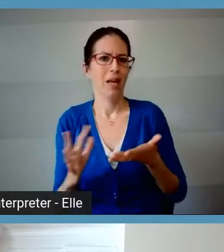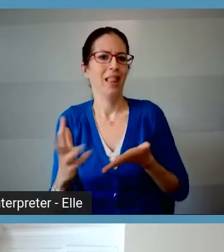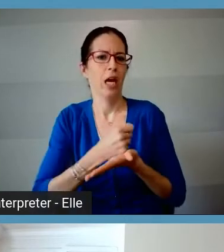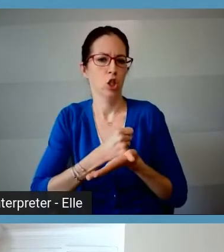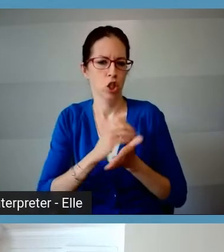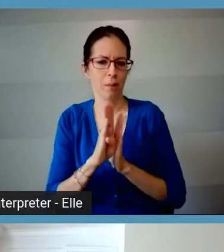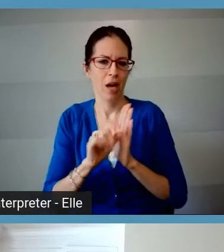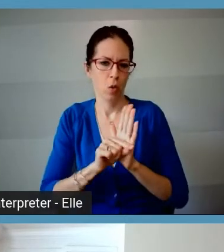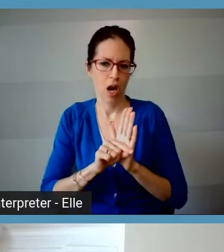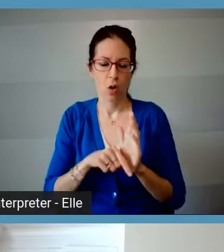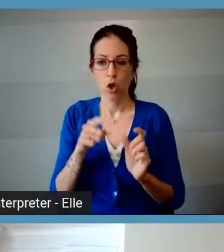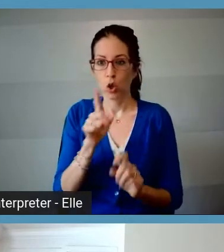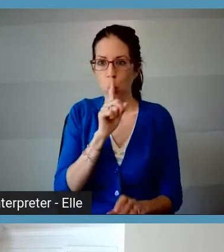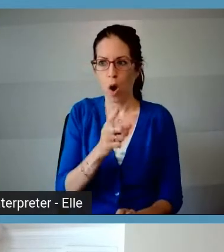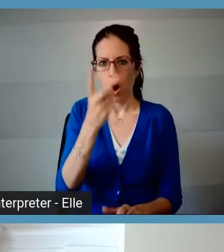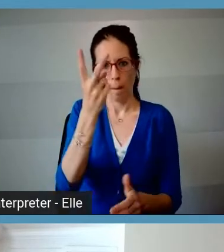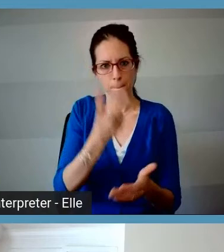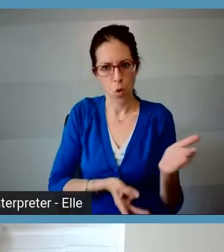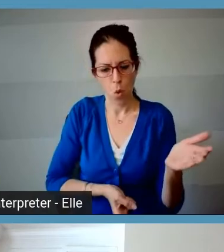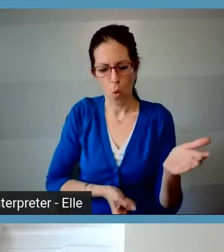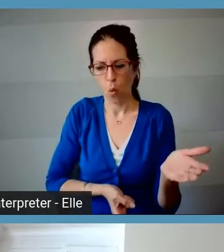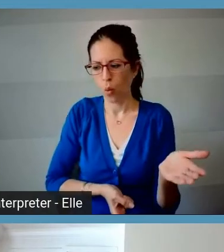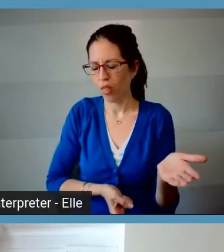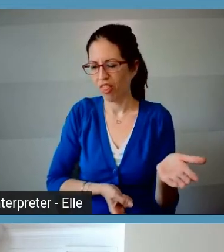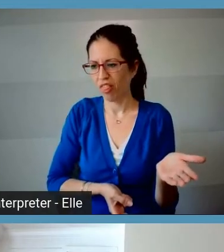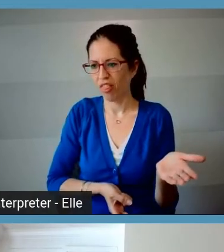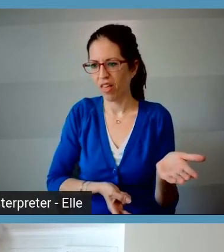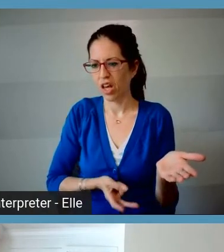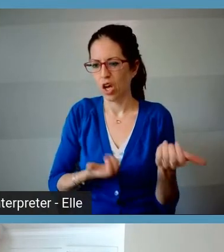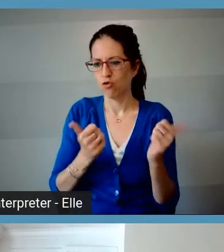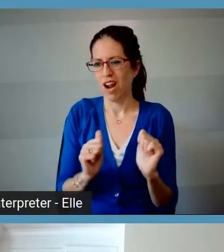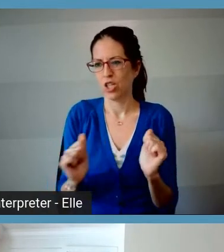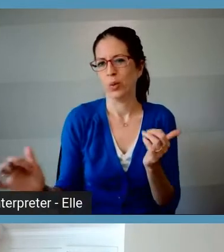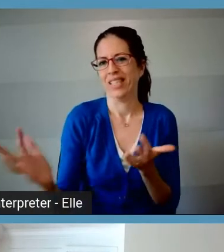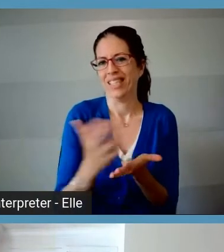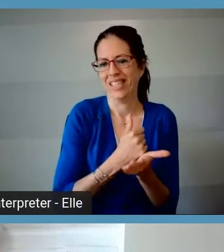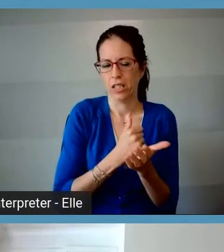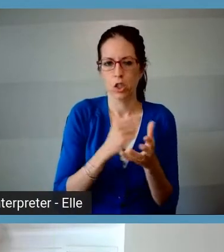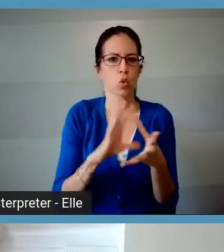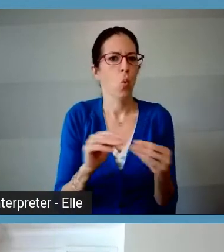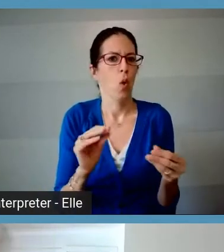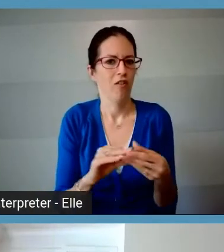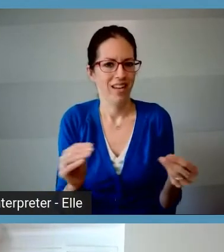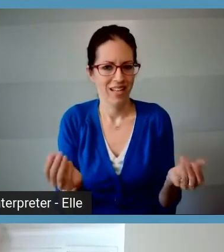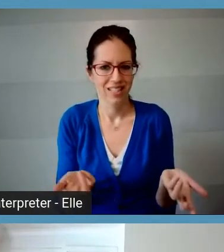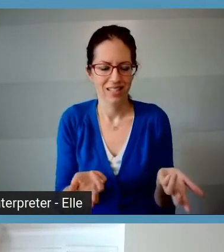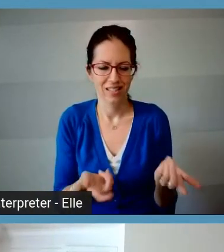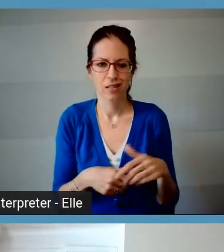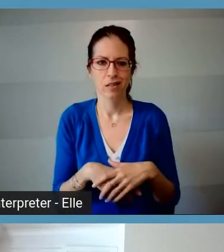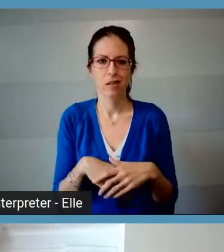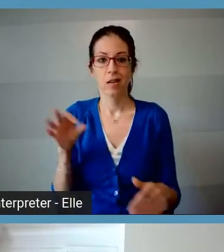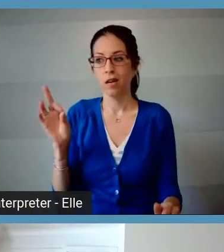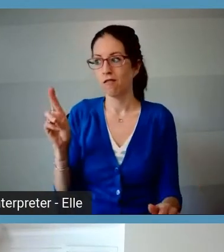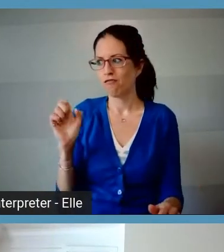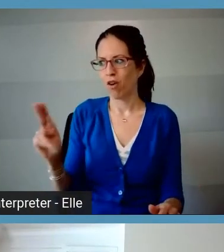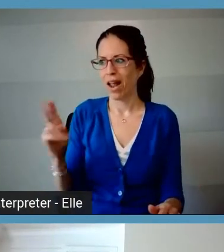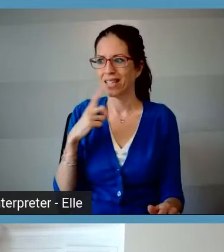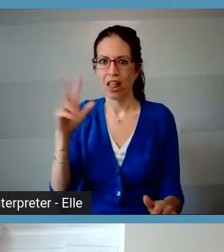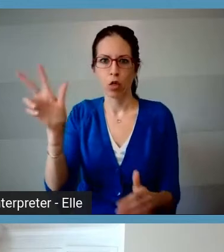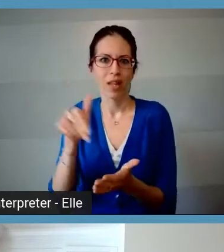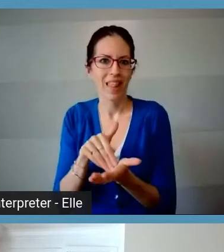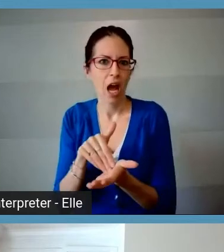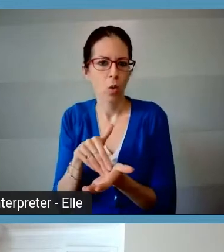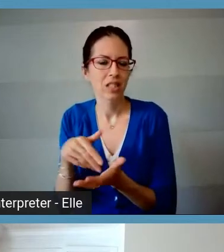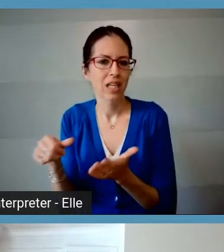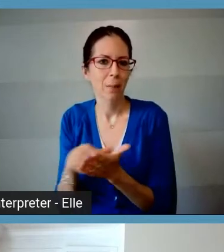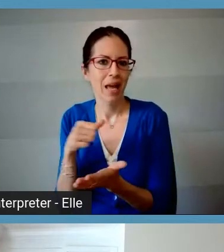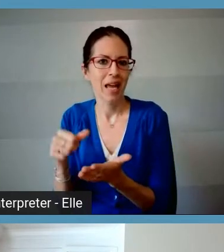You are both capturing stories of multiple, Fran, 3000 pages of content on your website